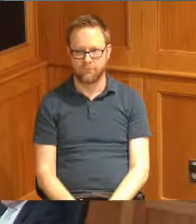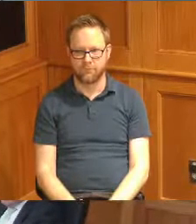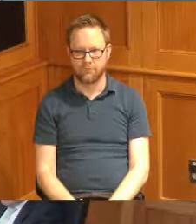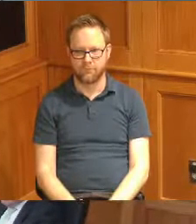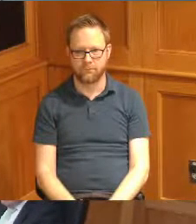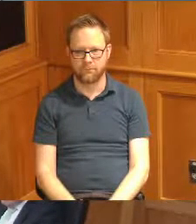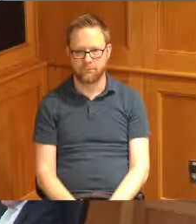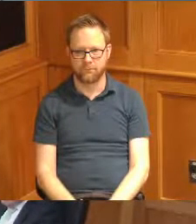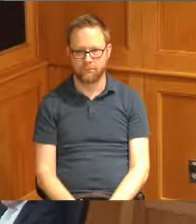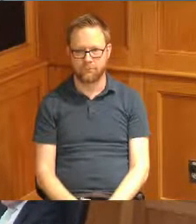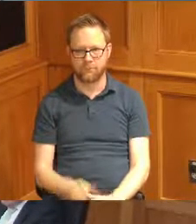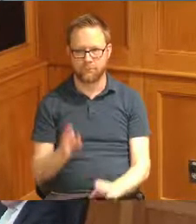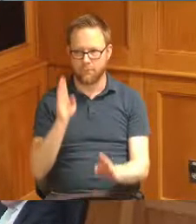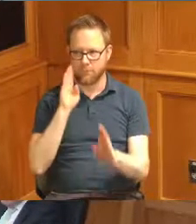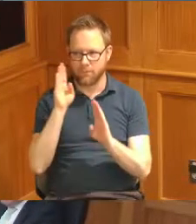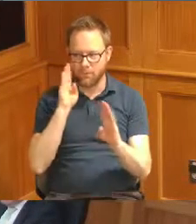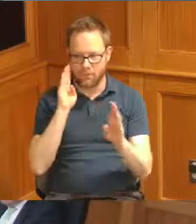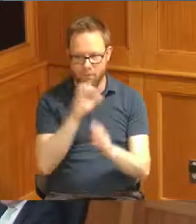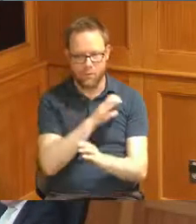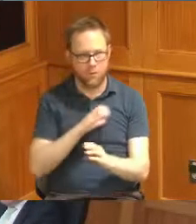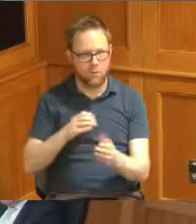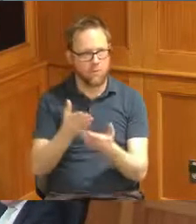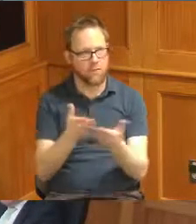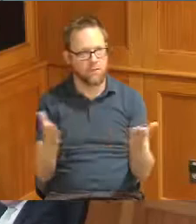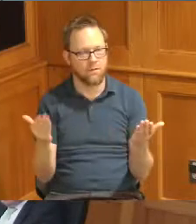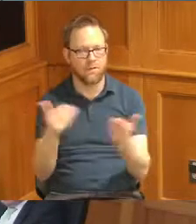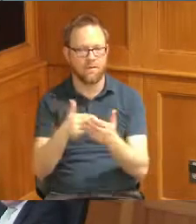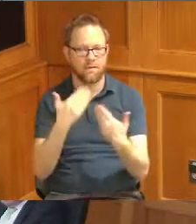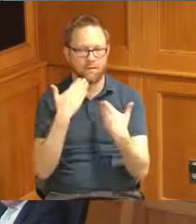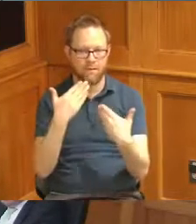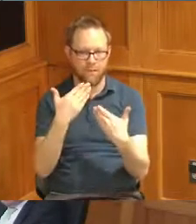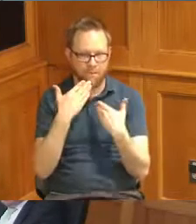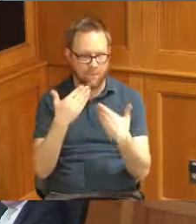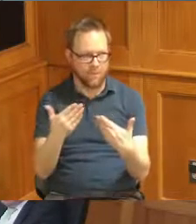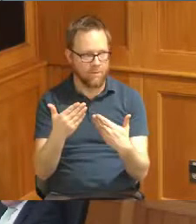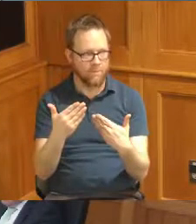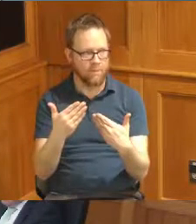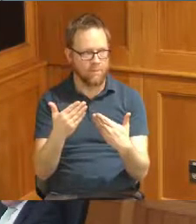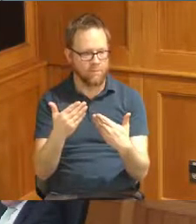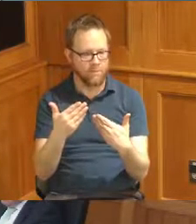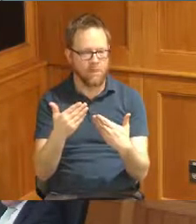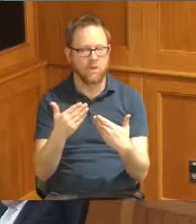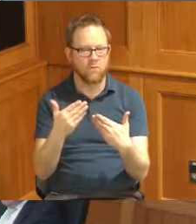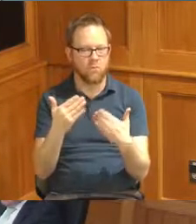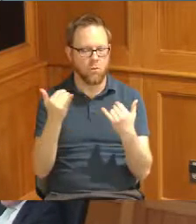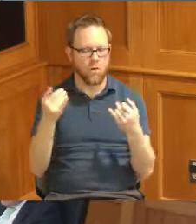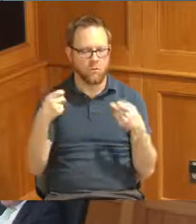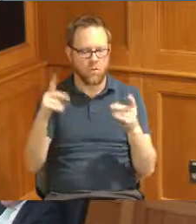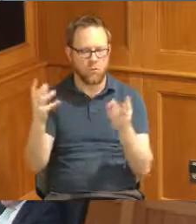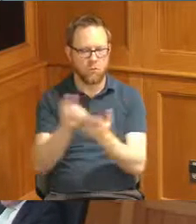hello Madam Commissioners again thanks for have the opportunity to have the microphone